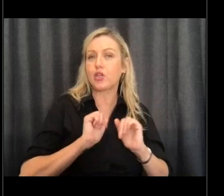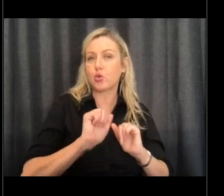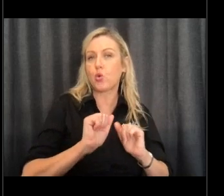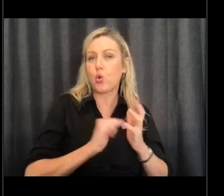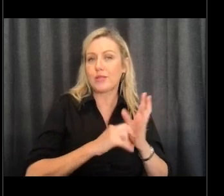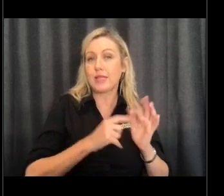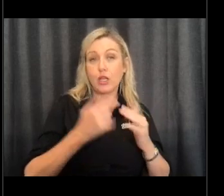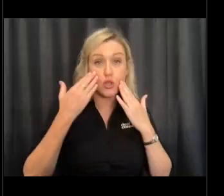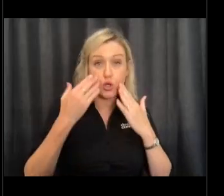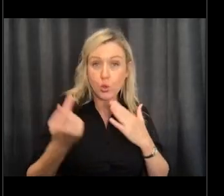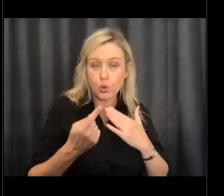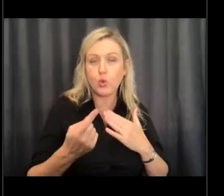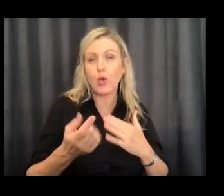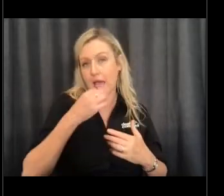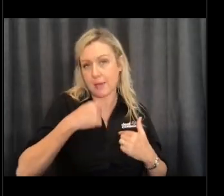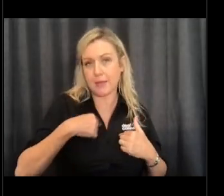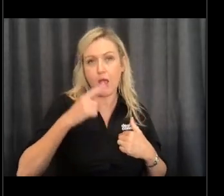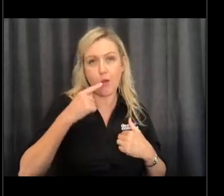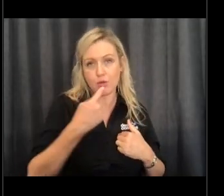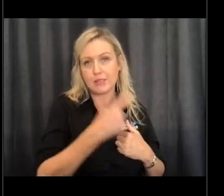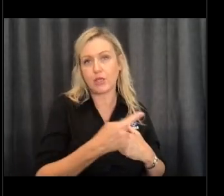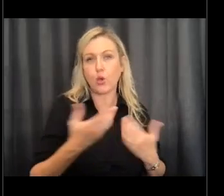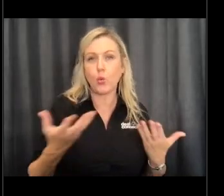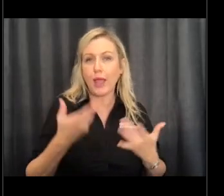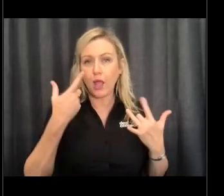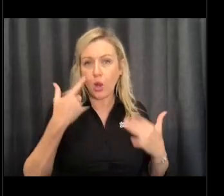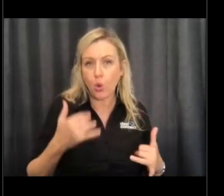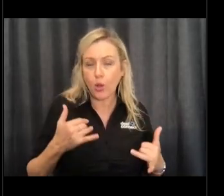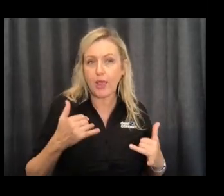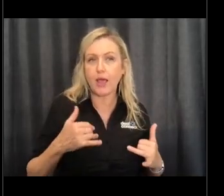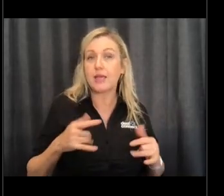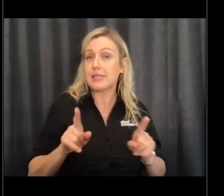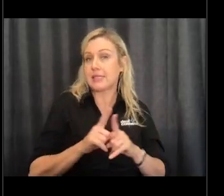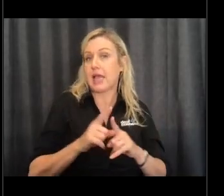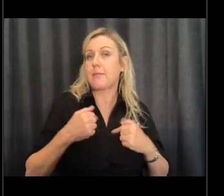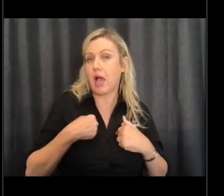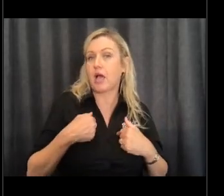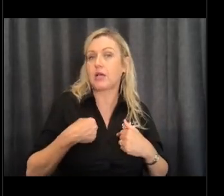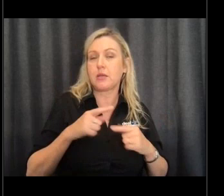we can find out for you who does it in your state.